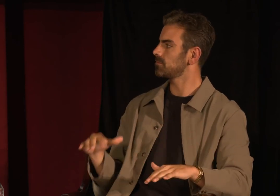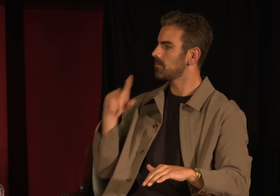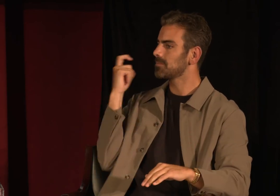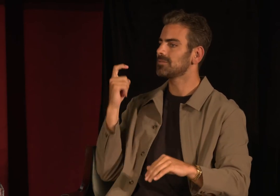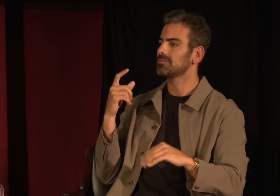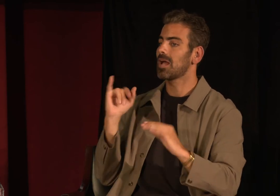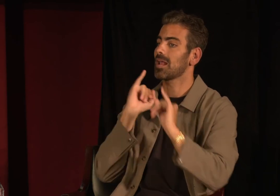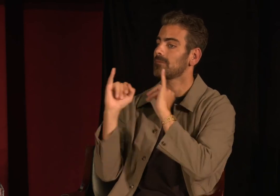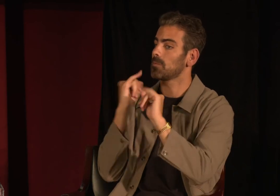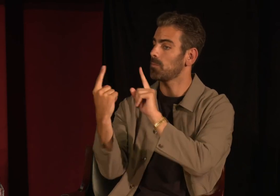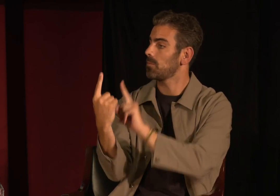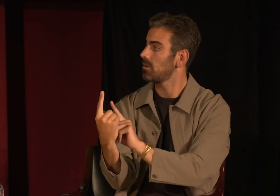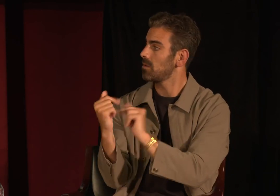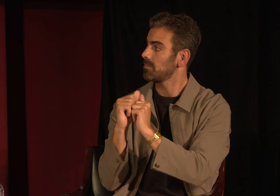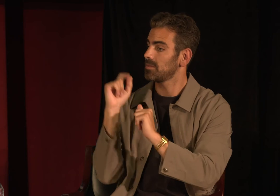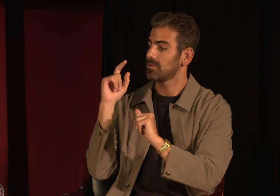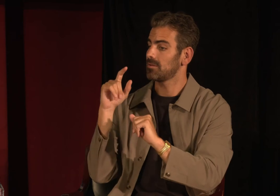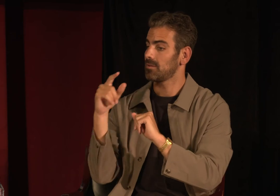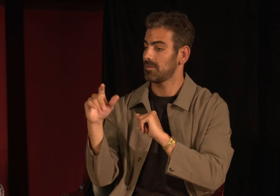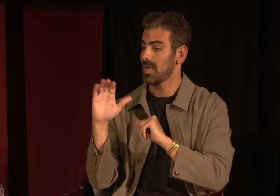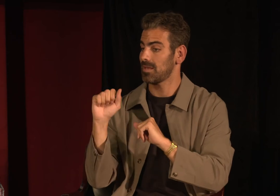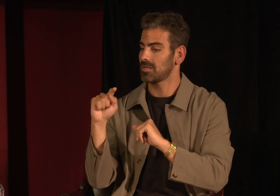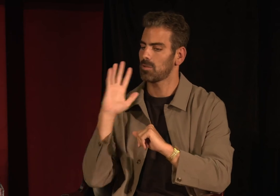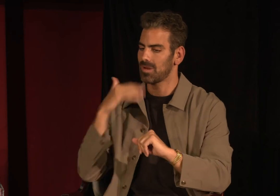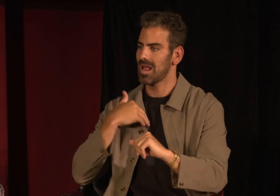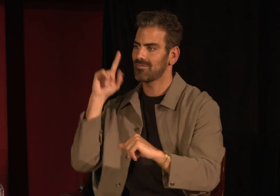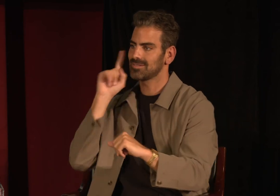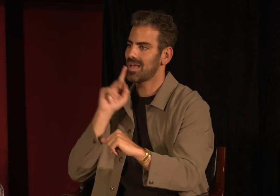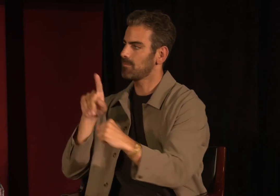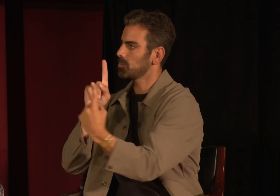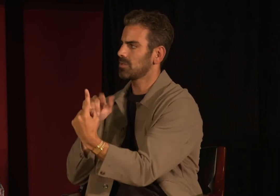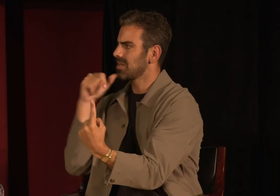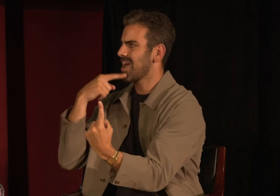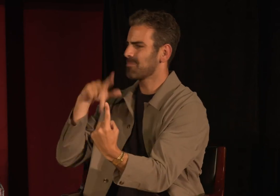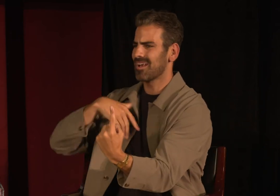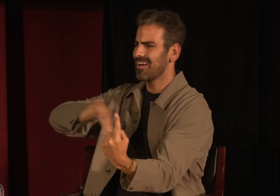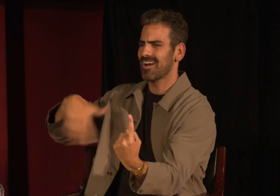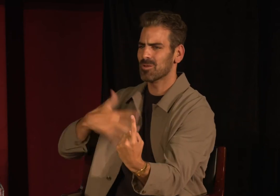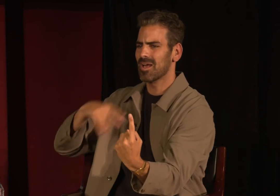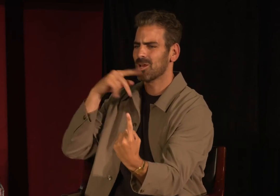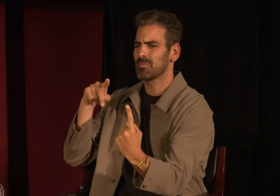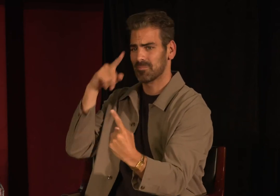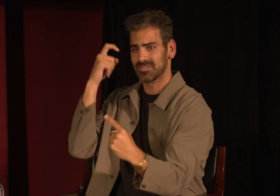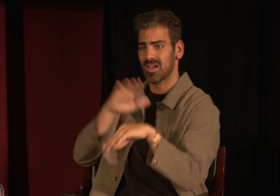of the crew behind the camera from the Deaf community, including when we interviewed cast, we wanted to make sure that the conversation that we were seeing